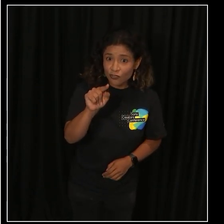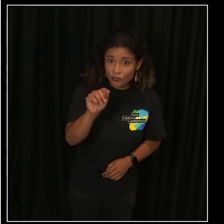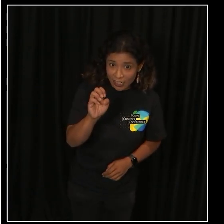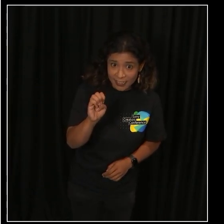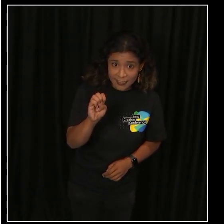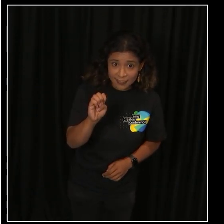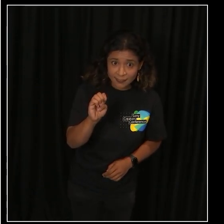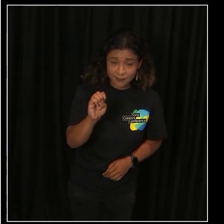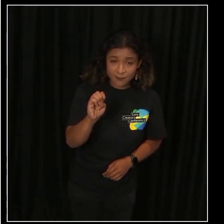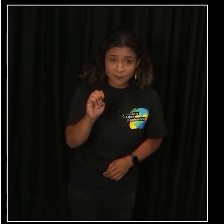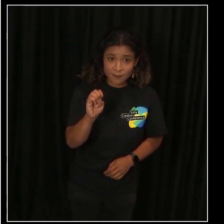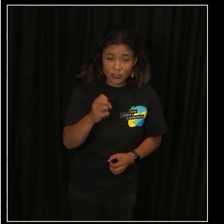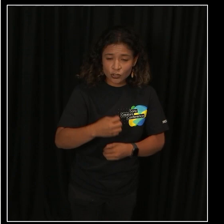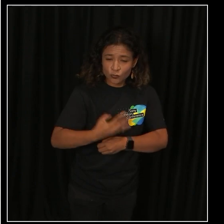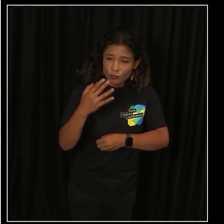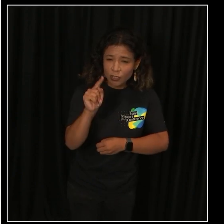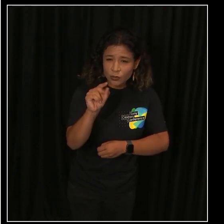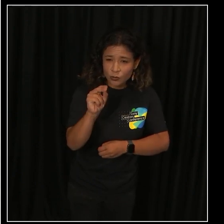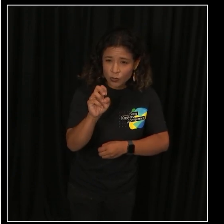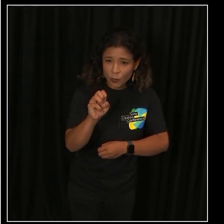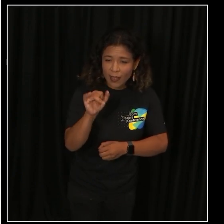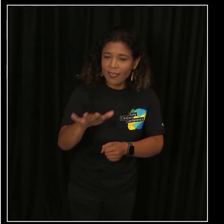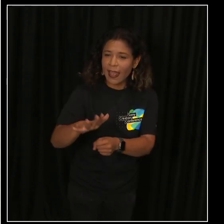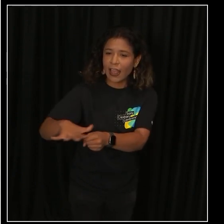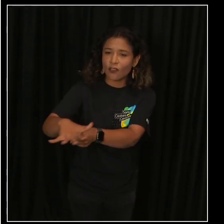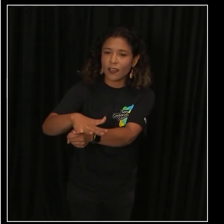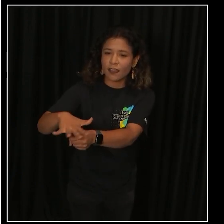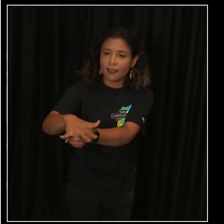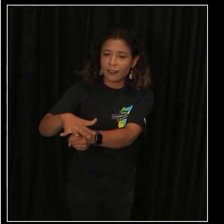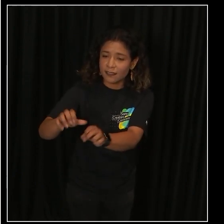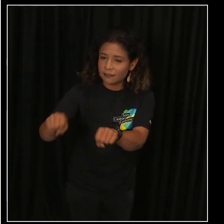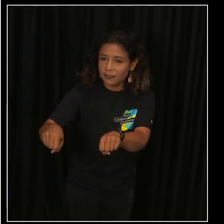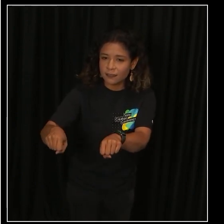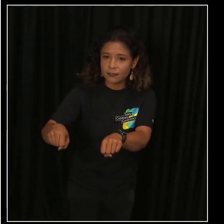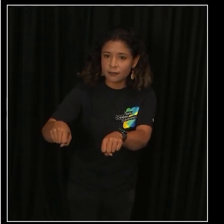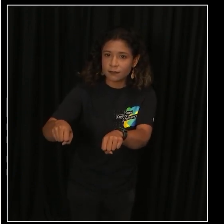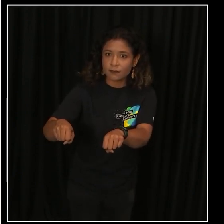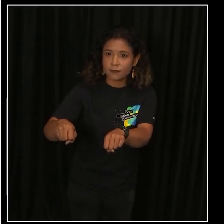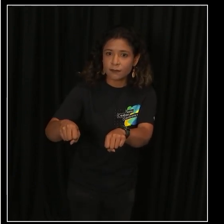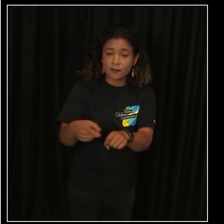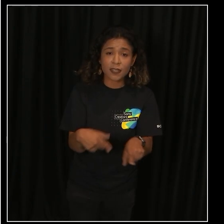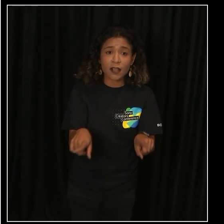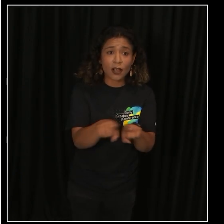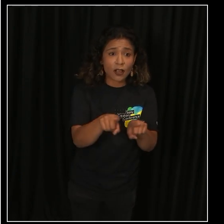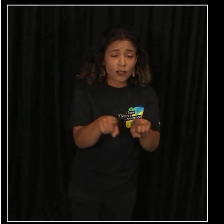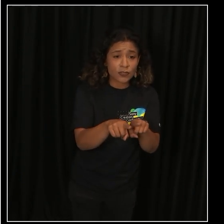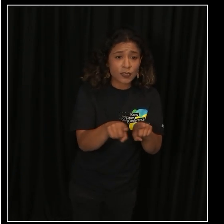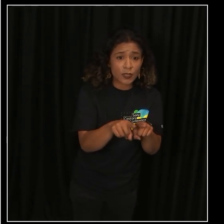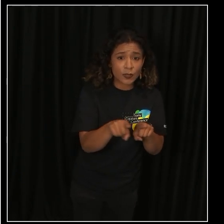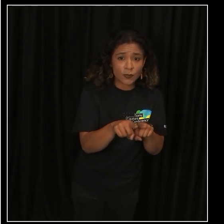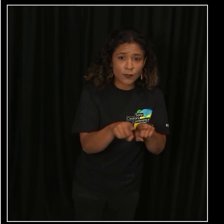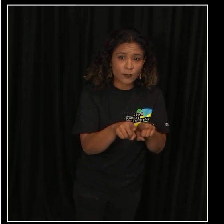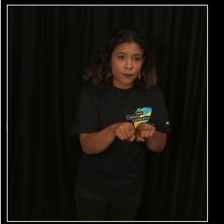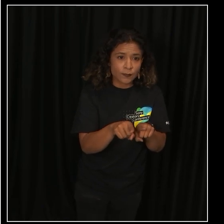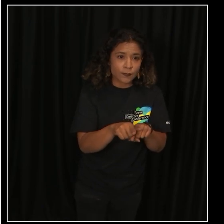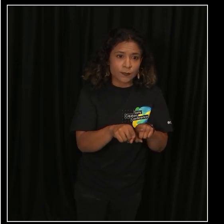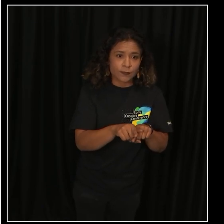and the rich-tone in dark area we cannot say for sure, but we believe that